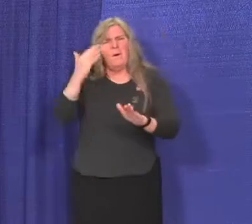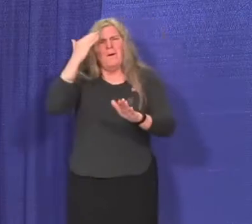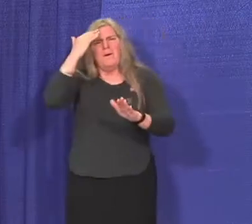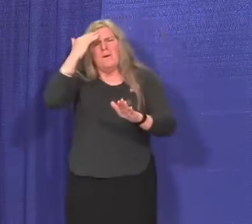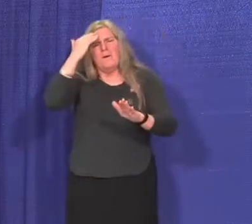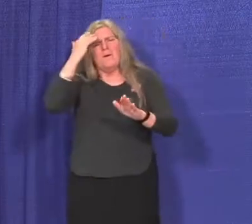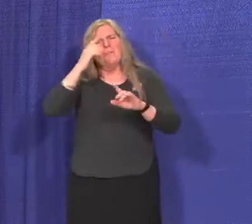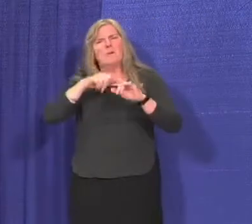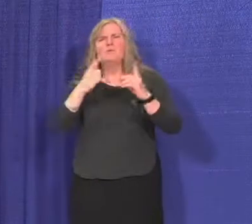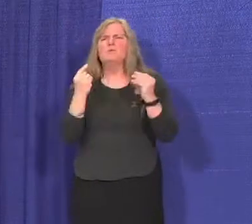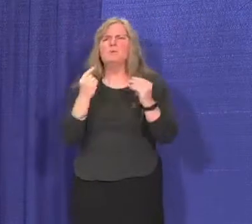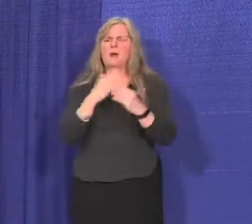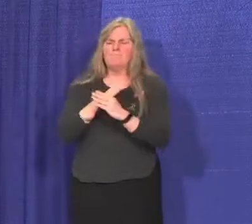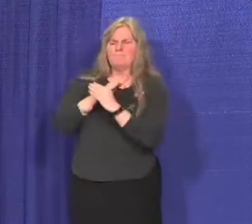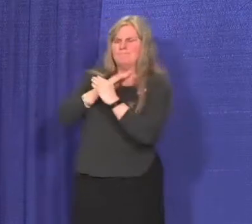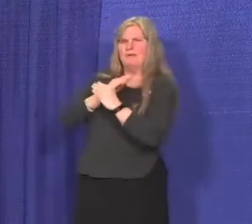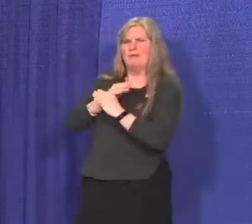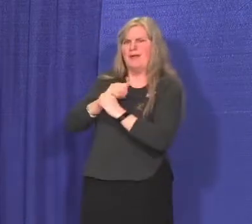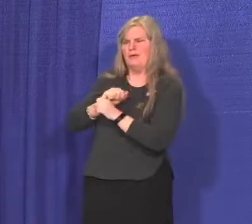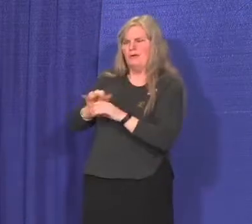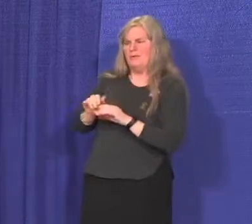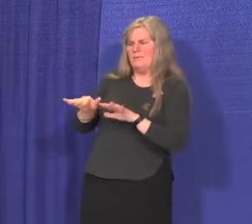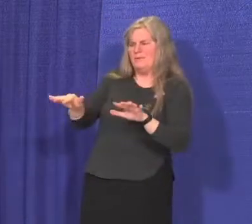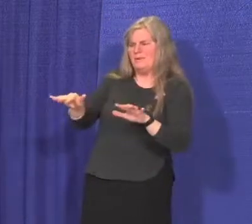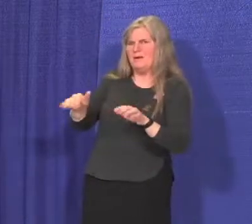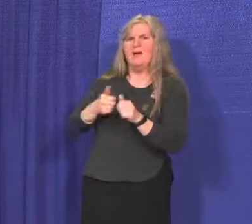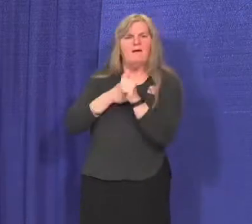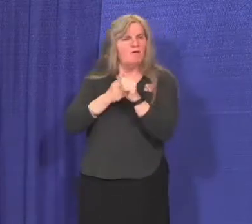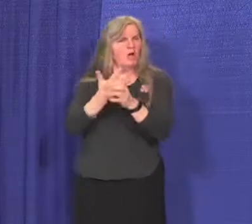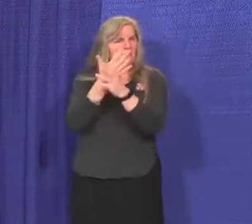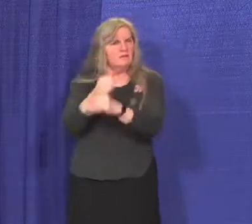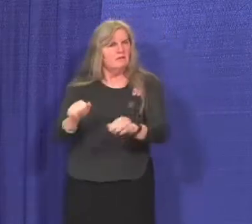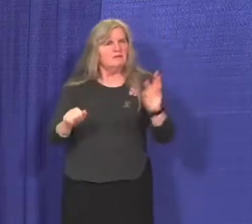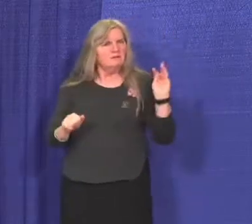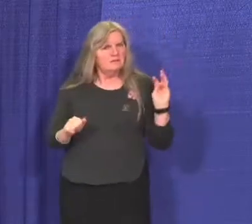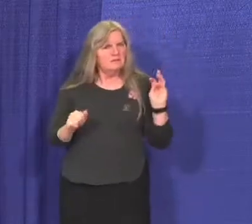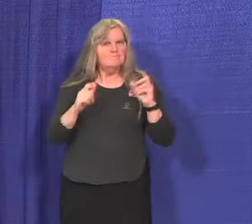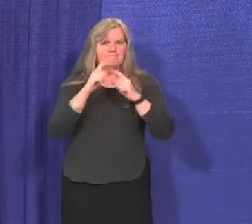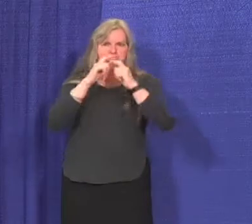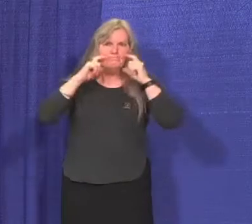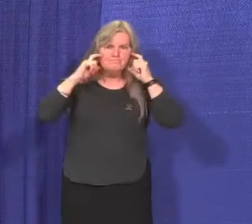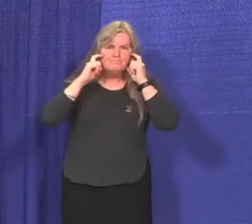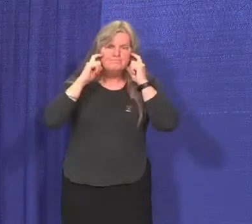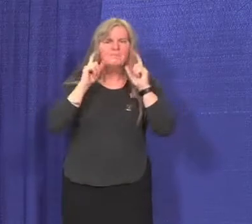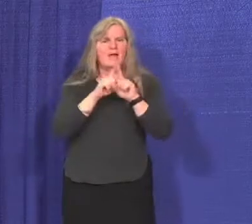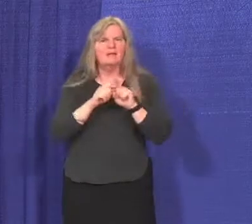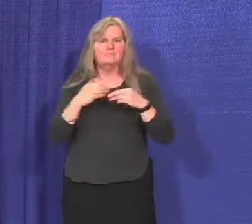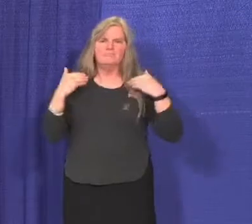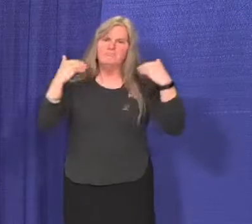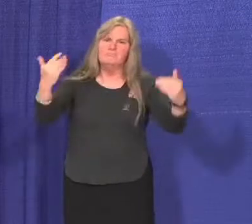things can change. We have no cases today but we could have an outbreak tomorrow